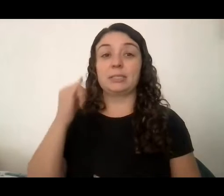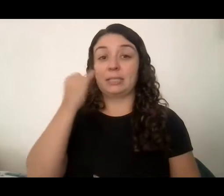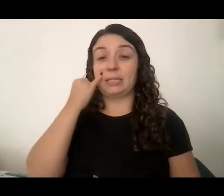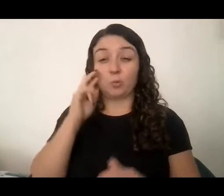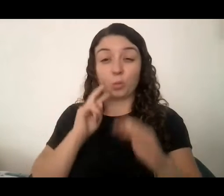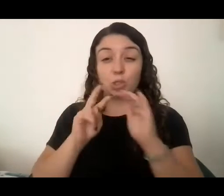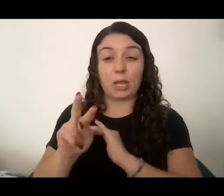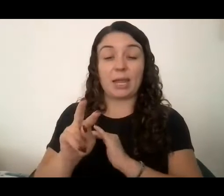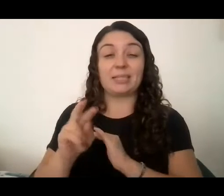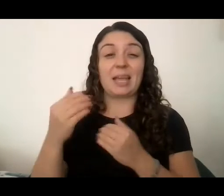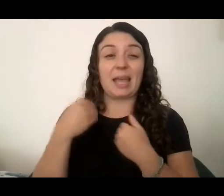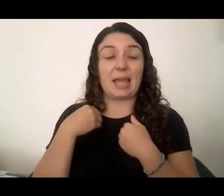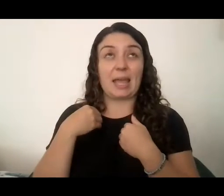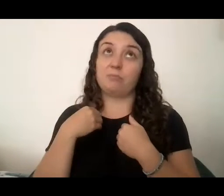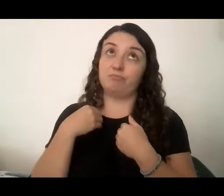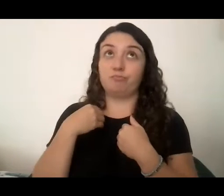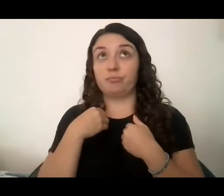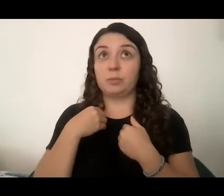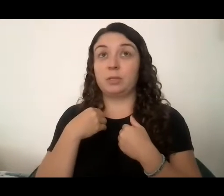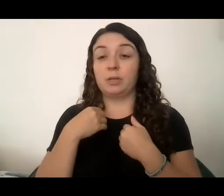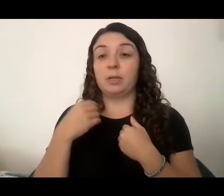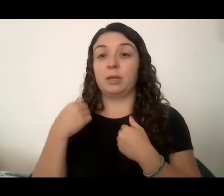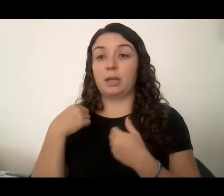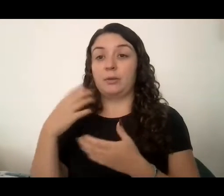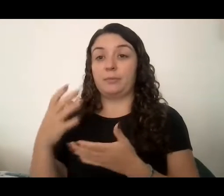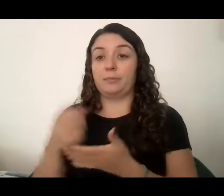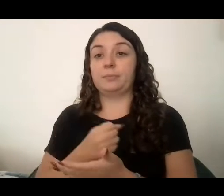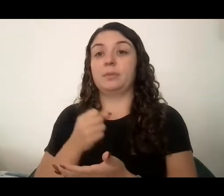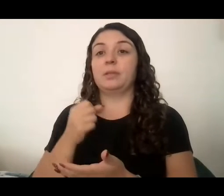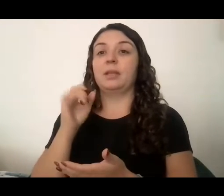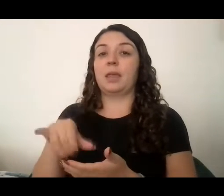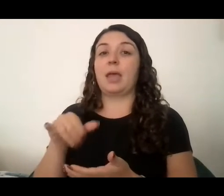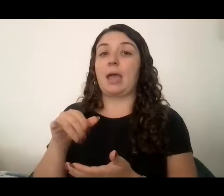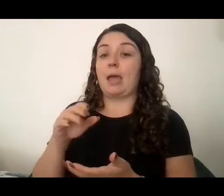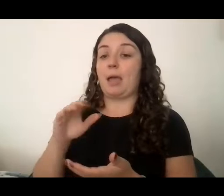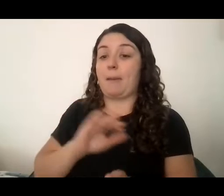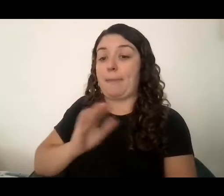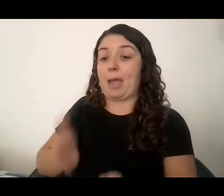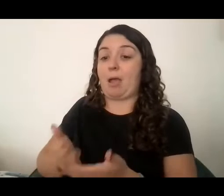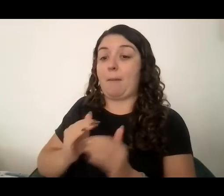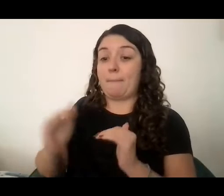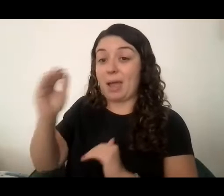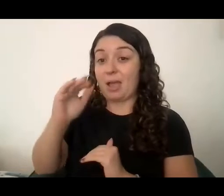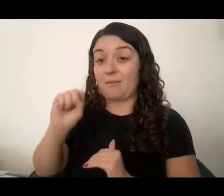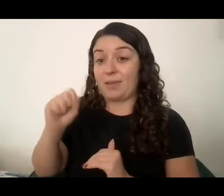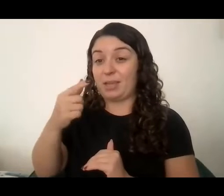to have net earnings from self employment that's above the SGA, I highly, highly, highly recommend